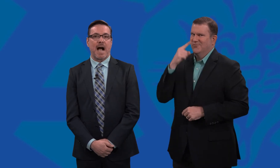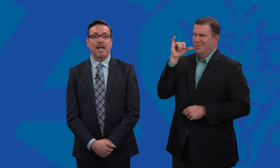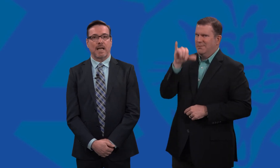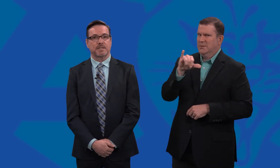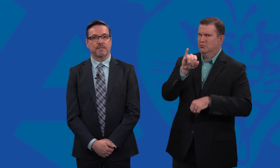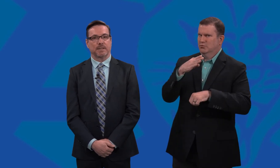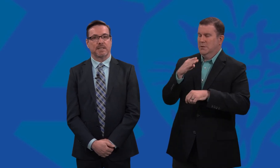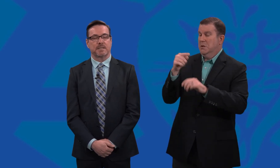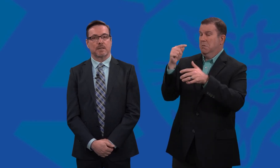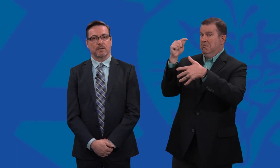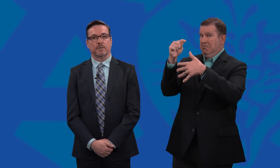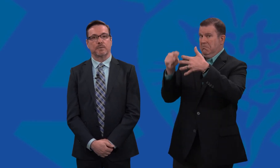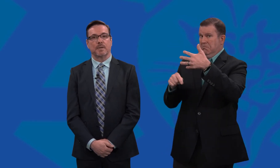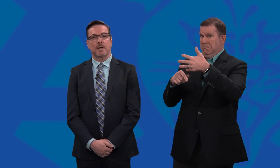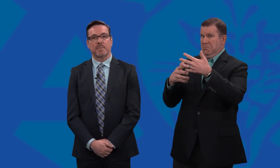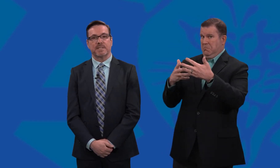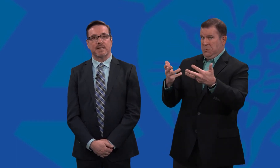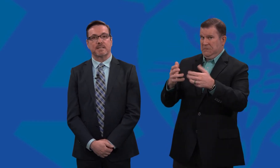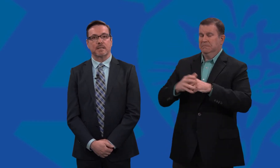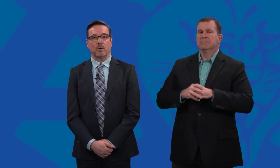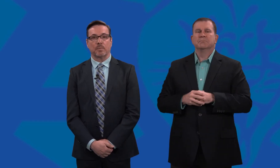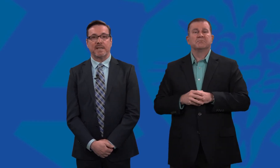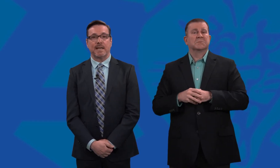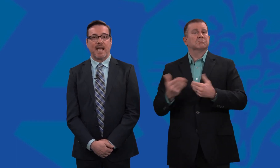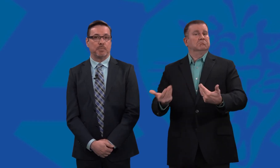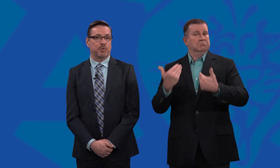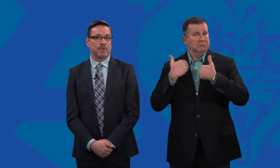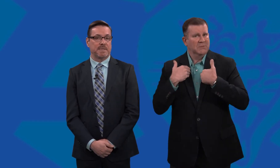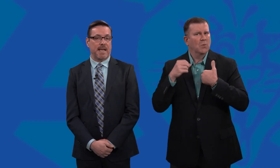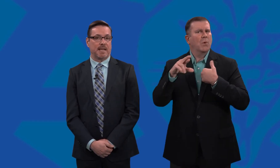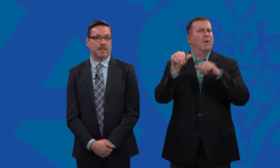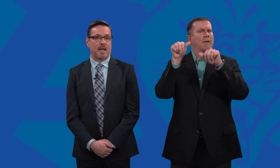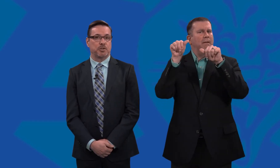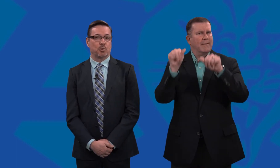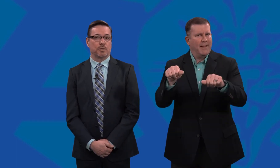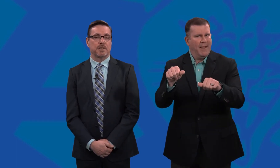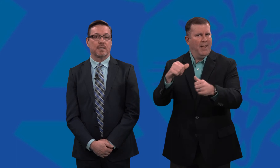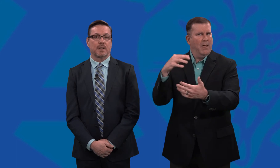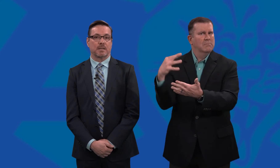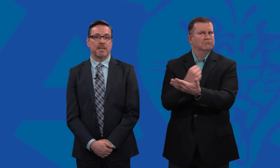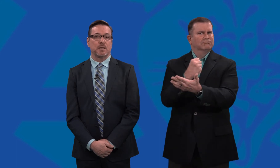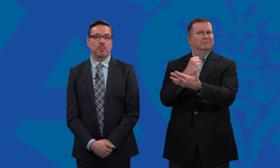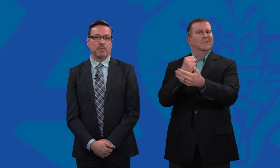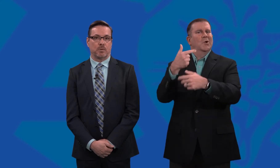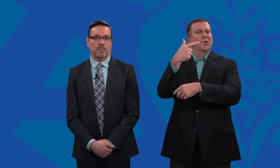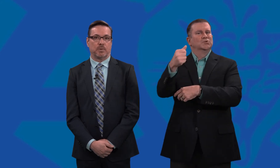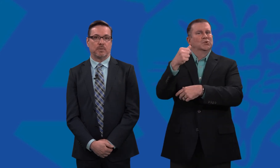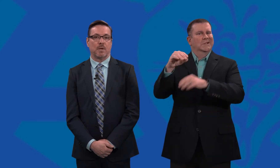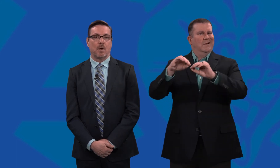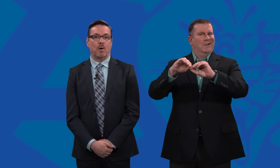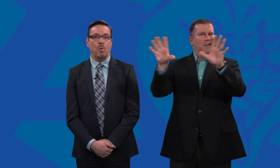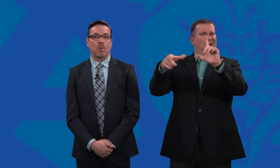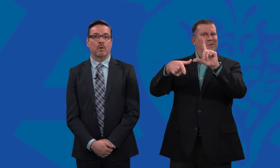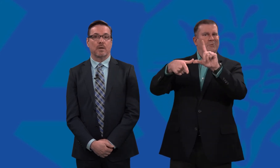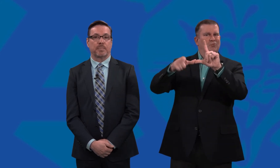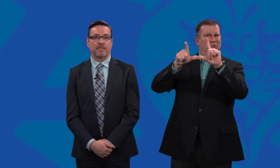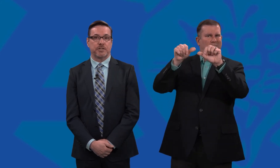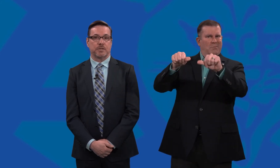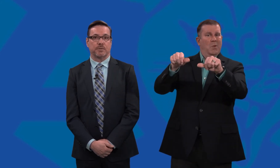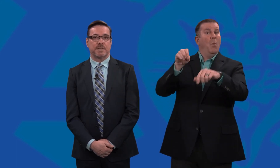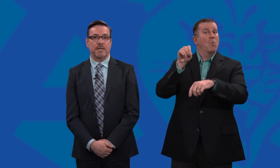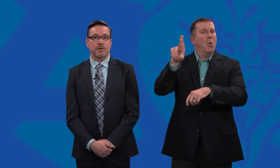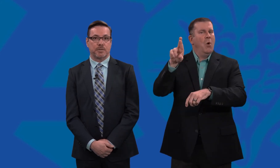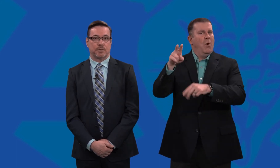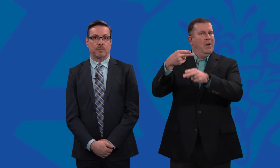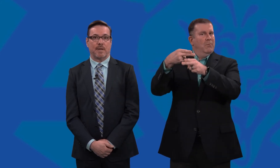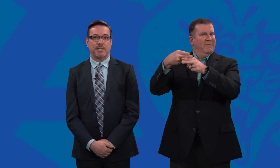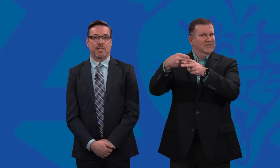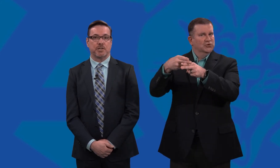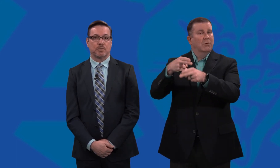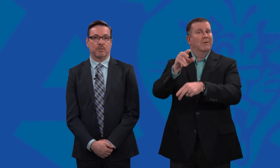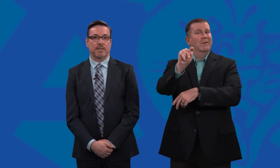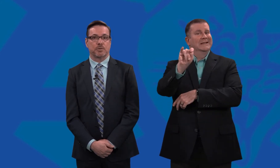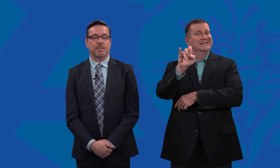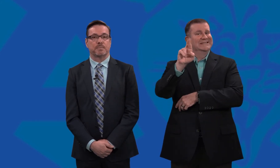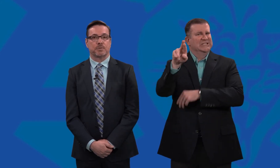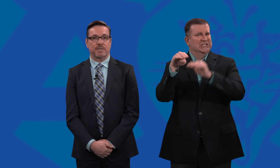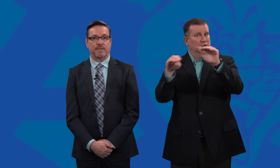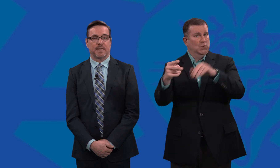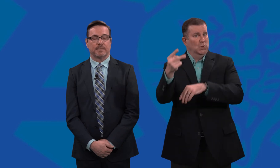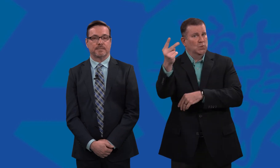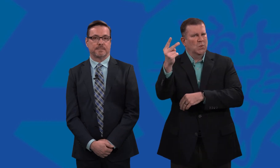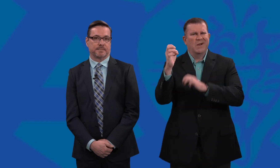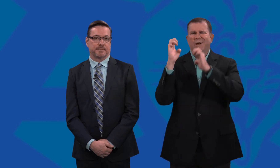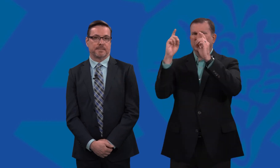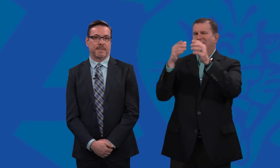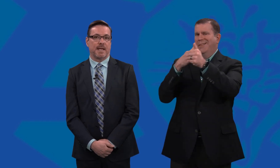Highlights of the list include possessing or being able to obtain a Georgia clear renewable or a provisional Tier II Educational Leadership certificate,